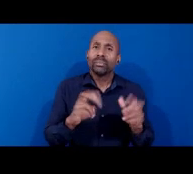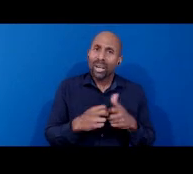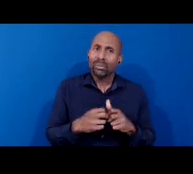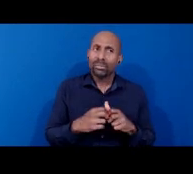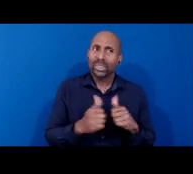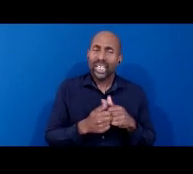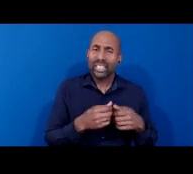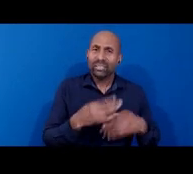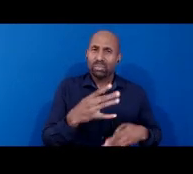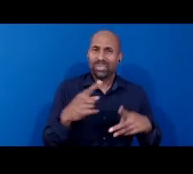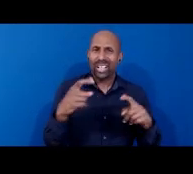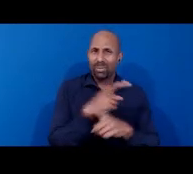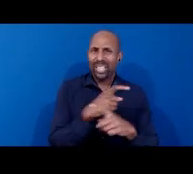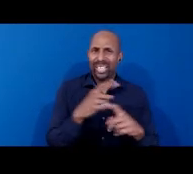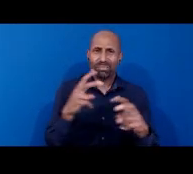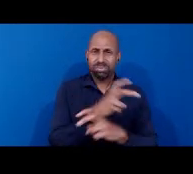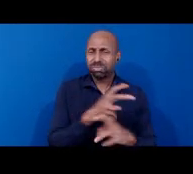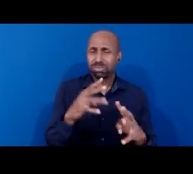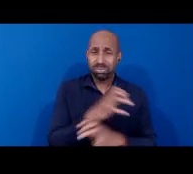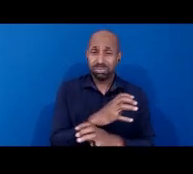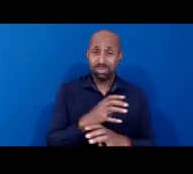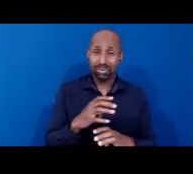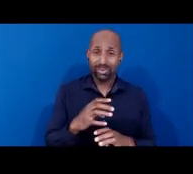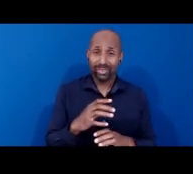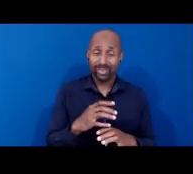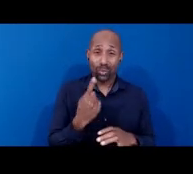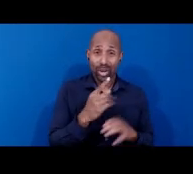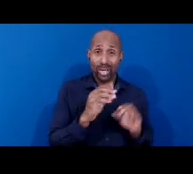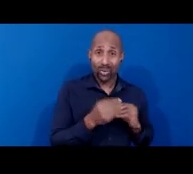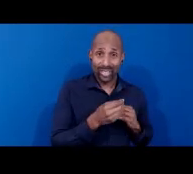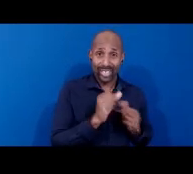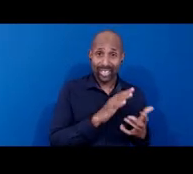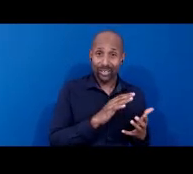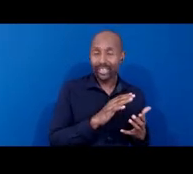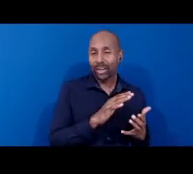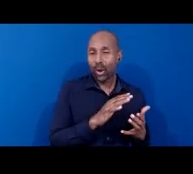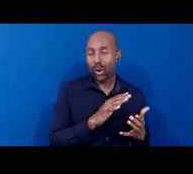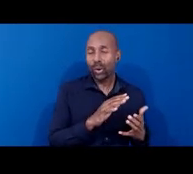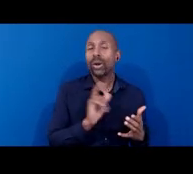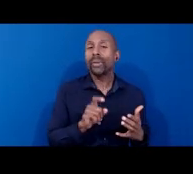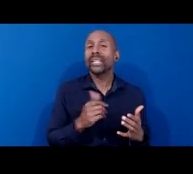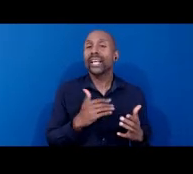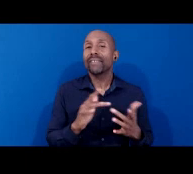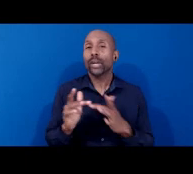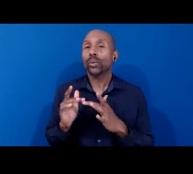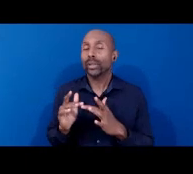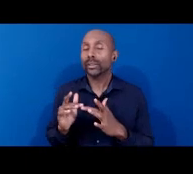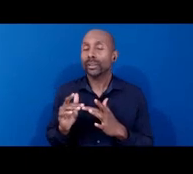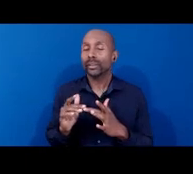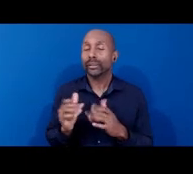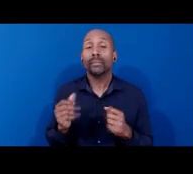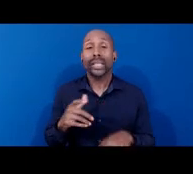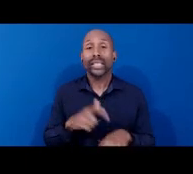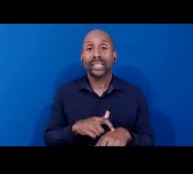We need a network and a community to do this work. Often this work is local in nature, and so that becomes even more important.